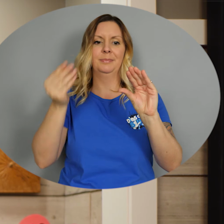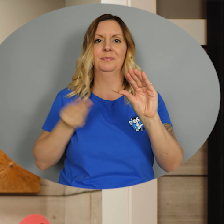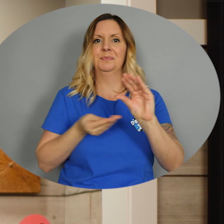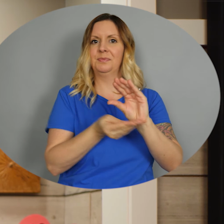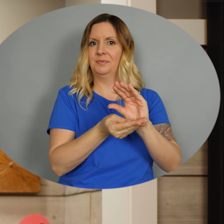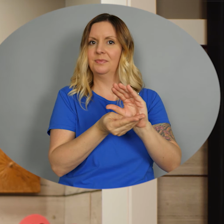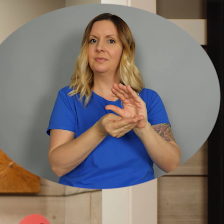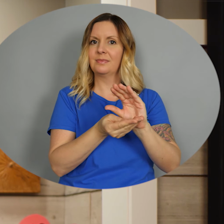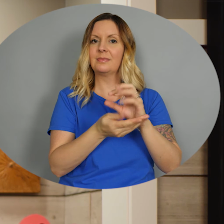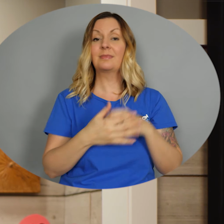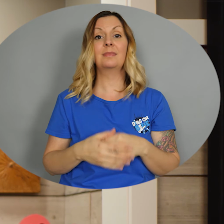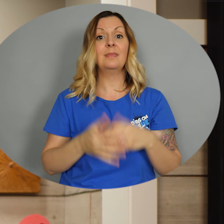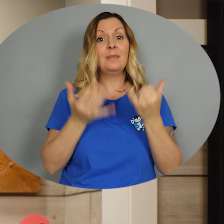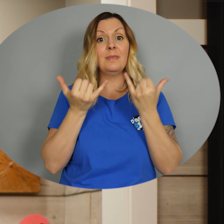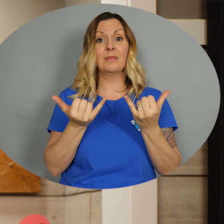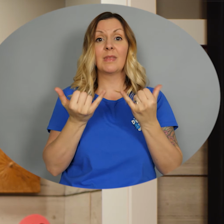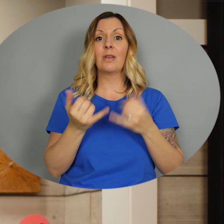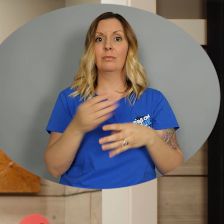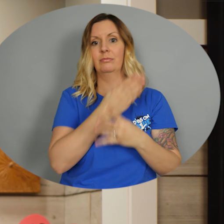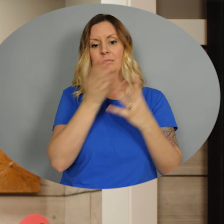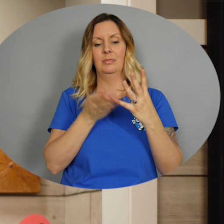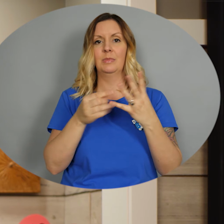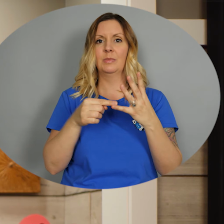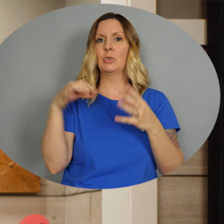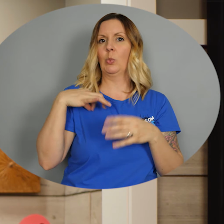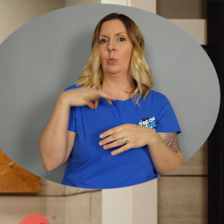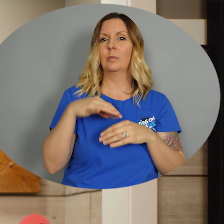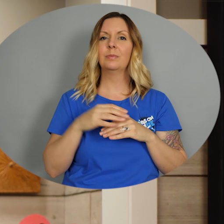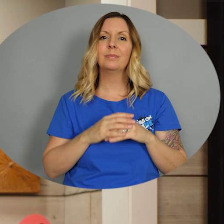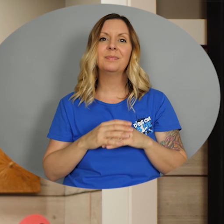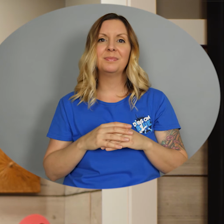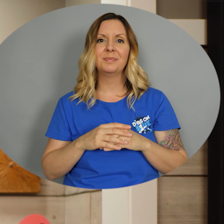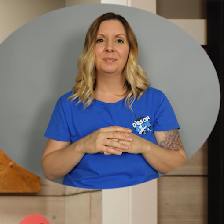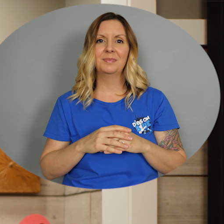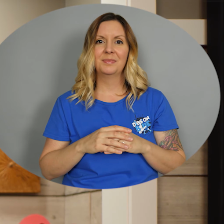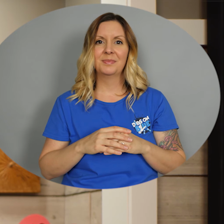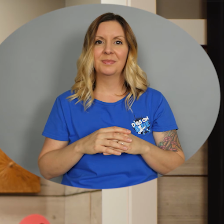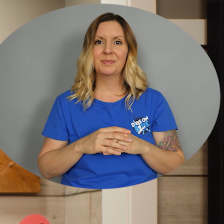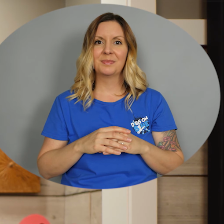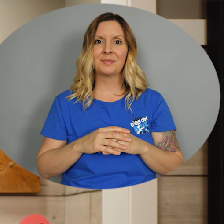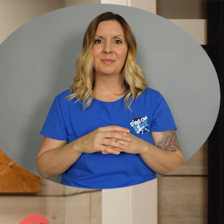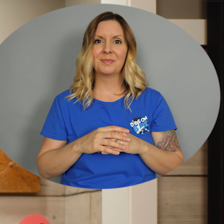word, they then put on the bottom of the letter deck. And then it’s time for the Scoring